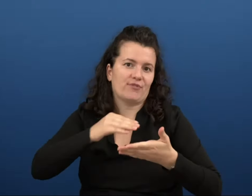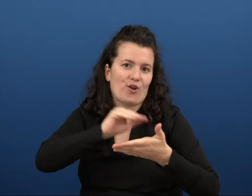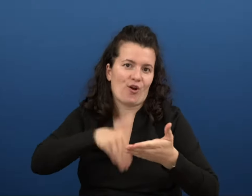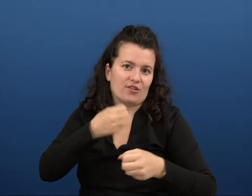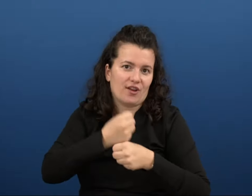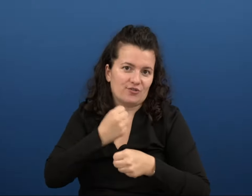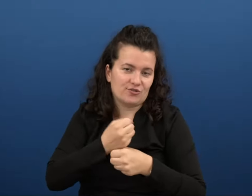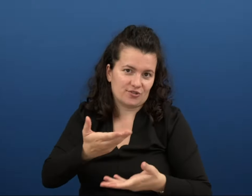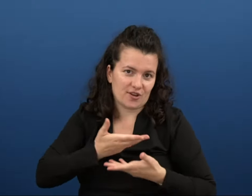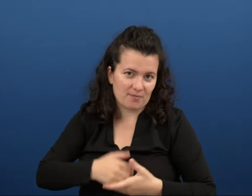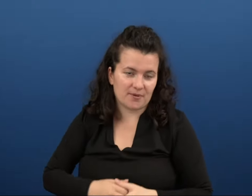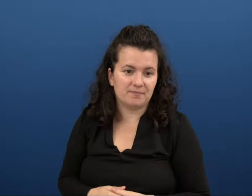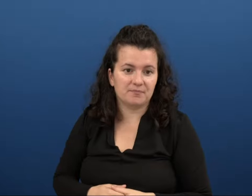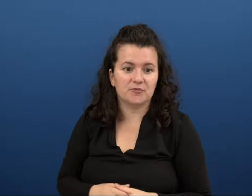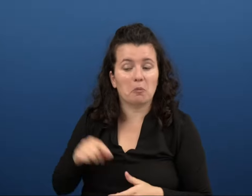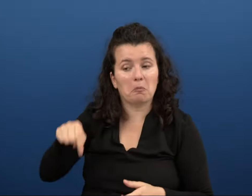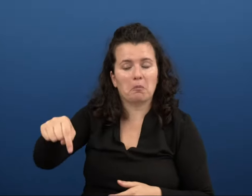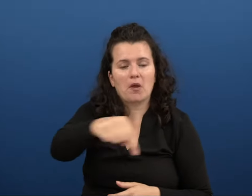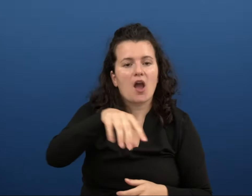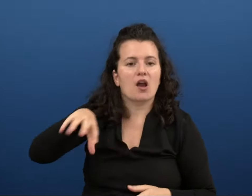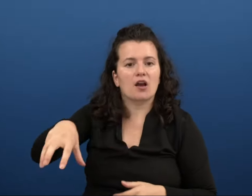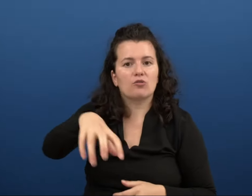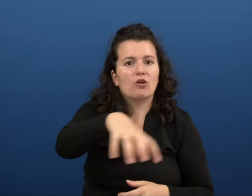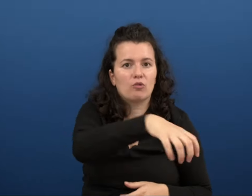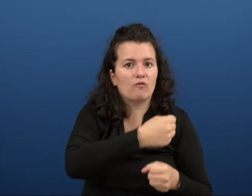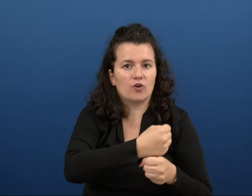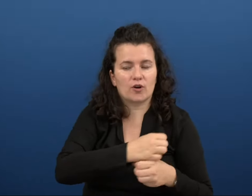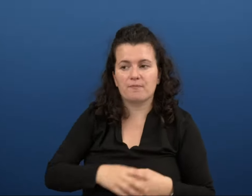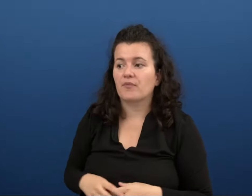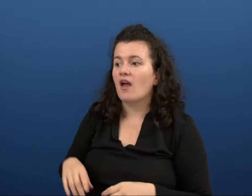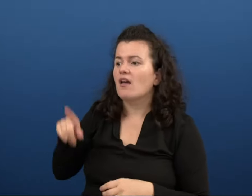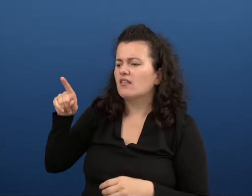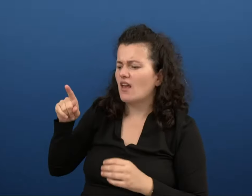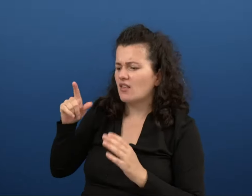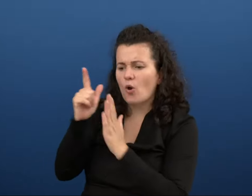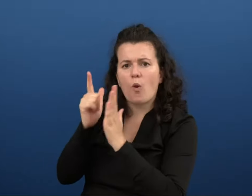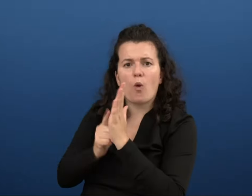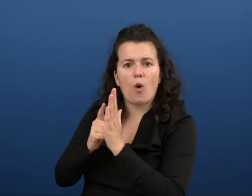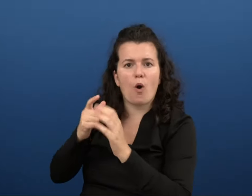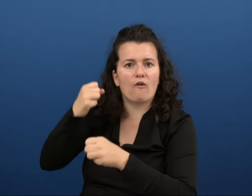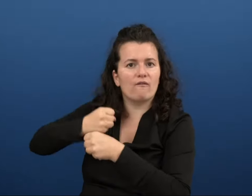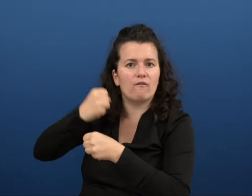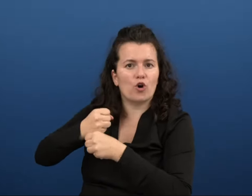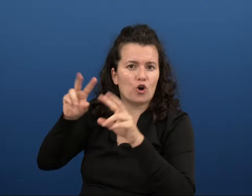libertarian number no reviews. There has been quite a number of reviews of liberals across